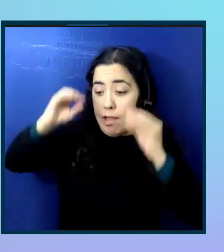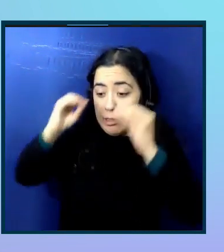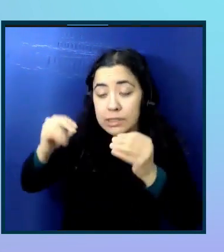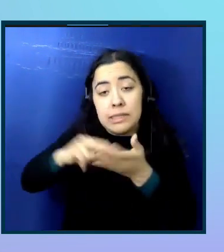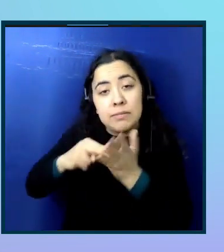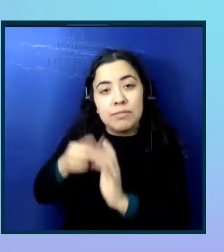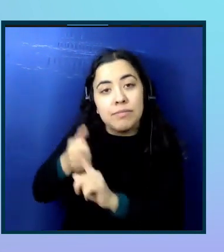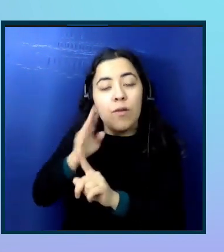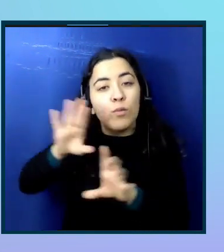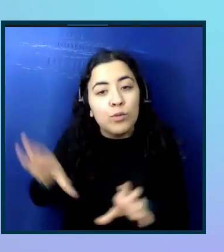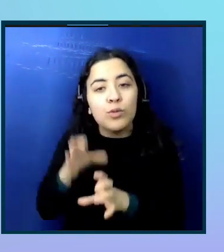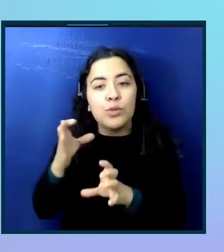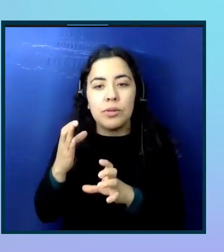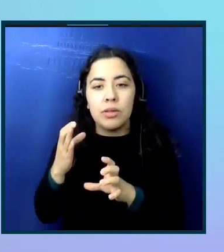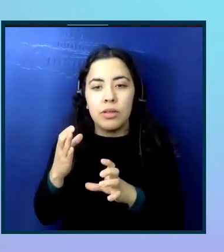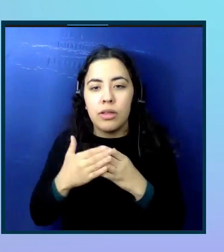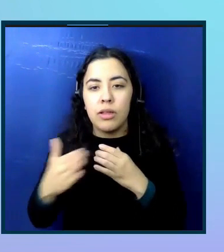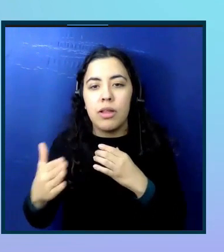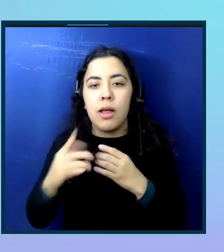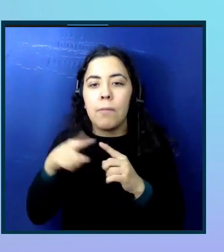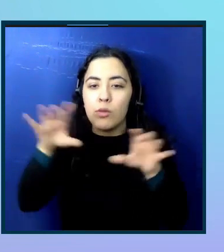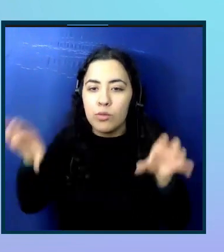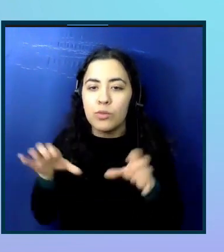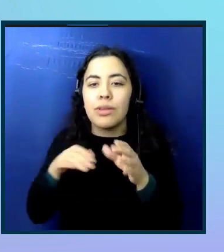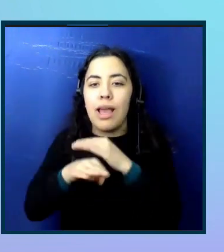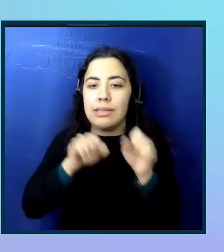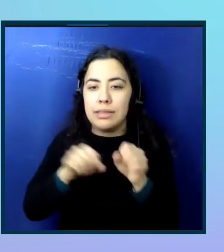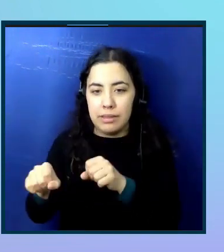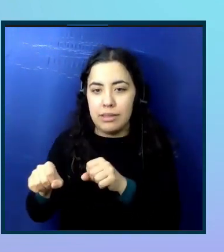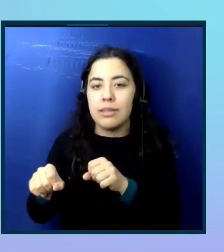Well, and John, I think you showed a great example of that